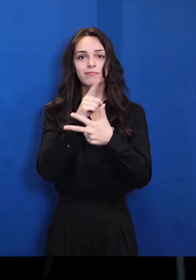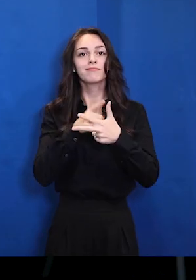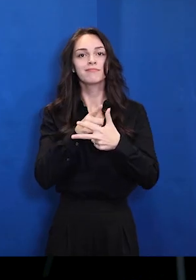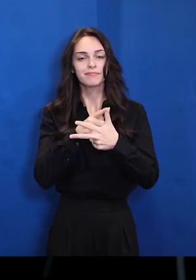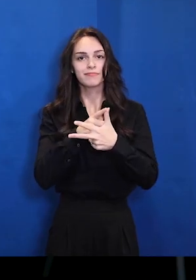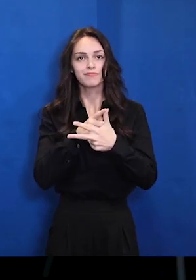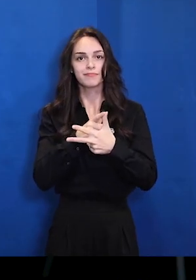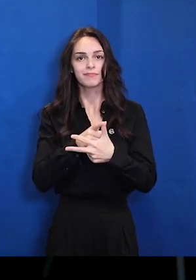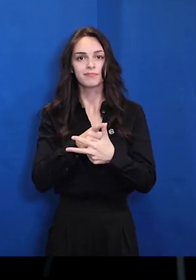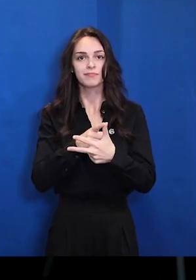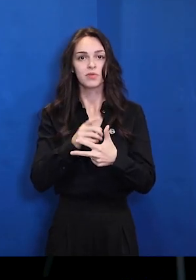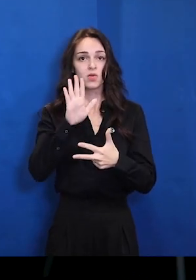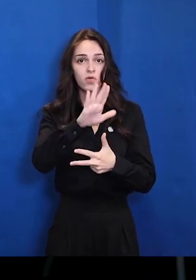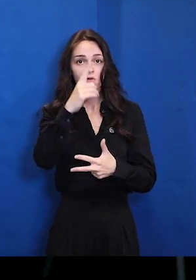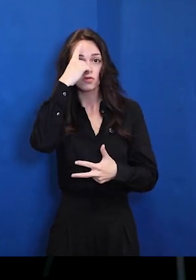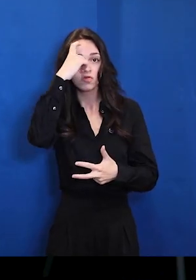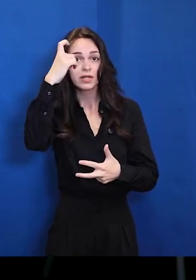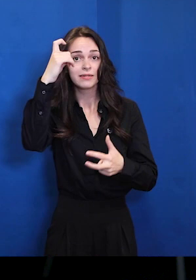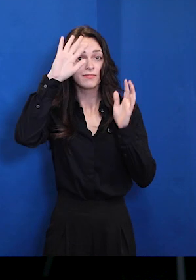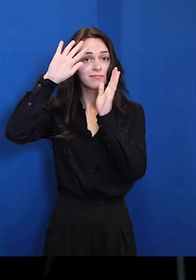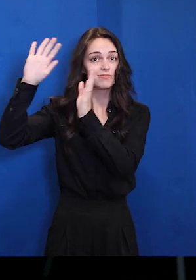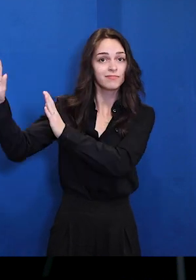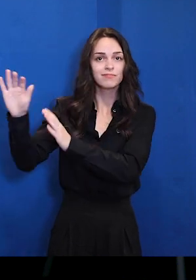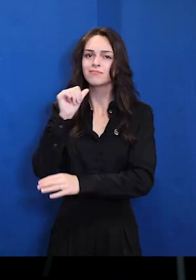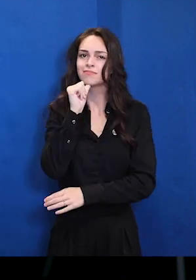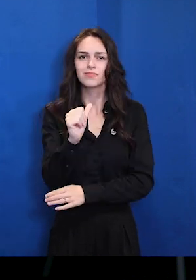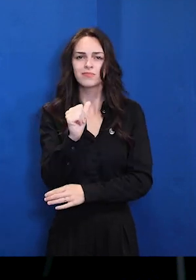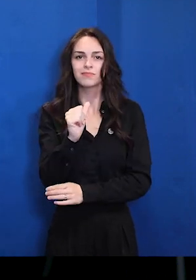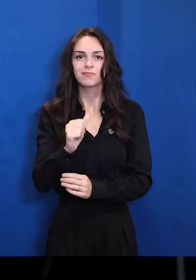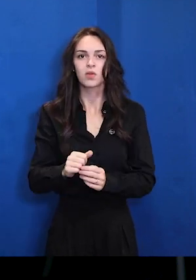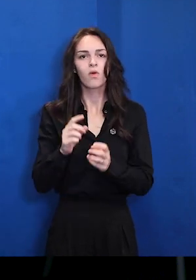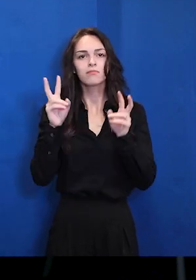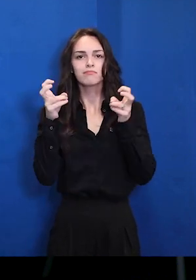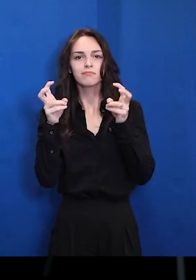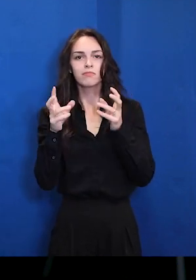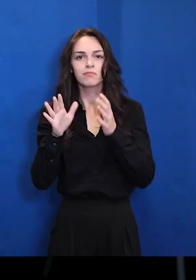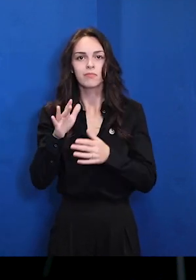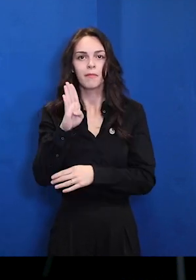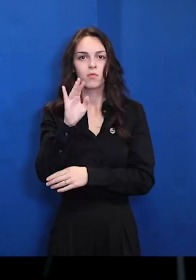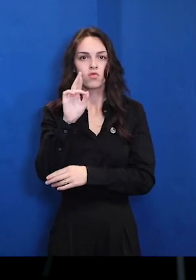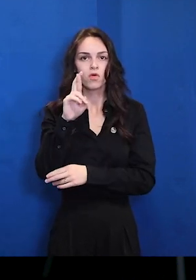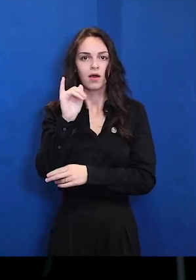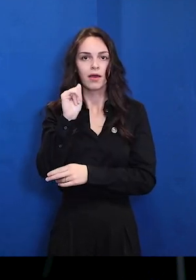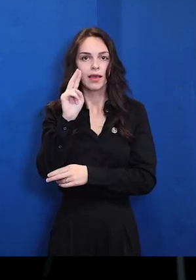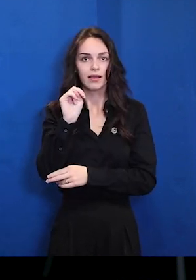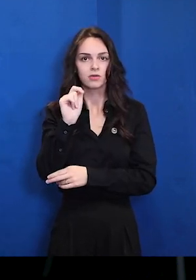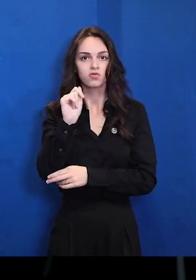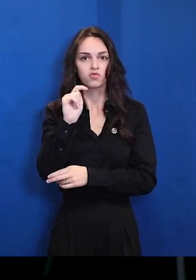One. Never lose sight of your dream. To paraphrase motivational speaker Brian Tracy...